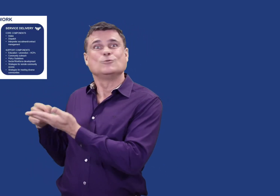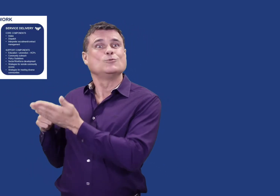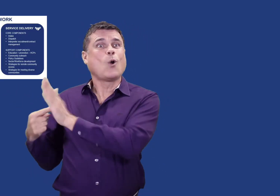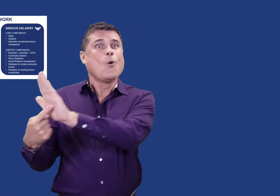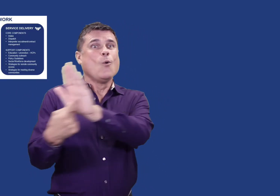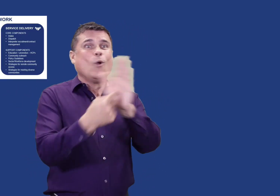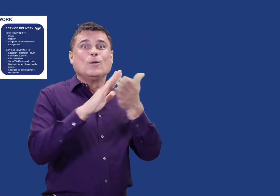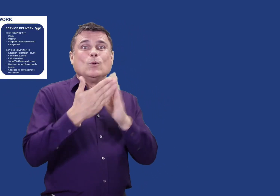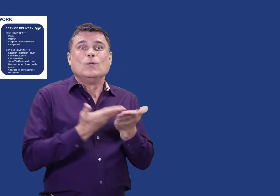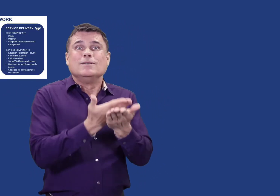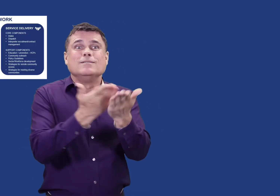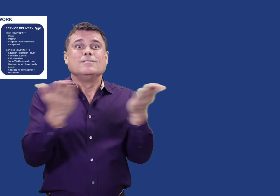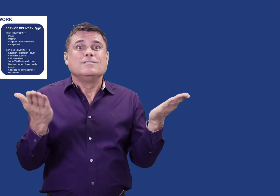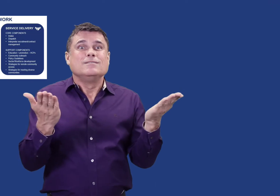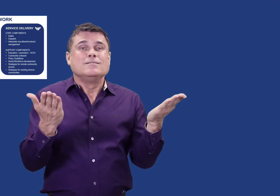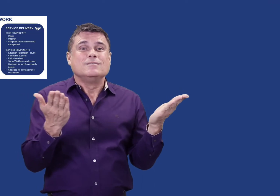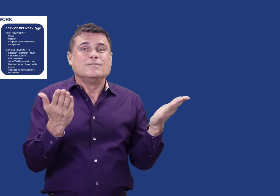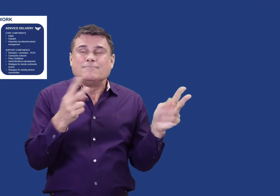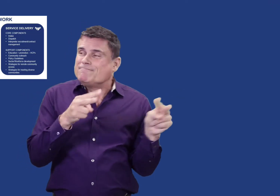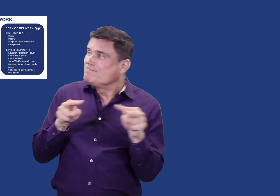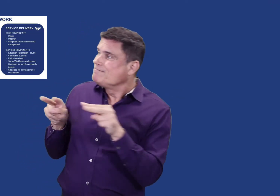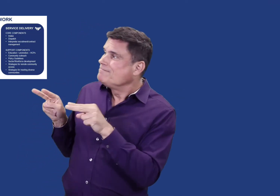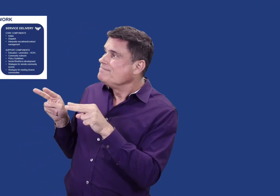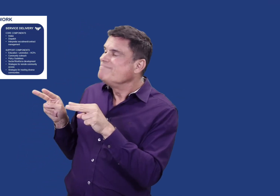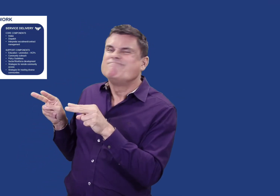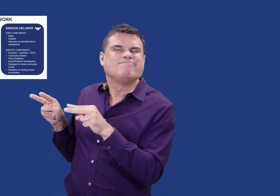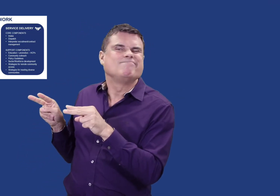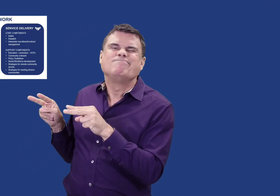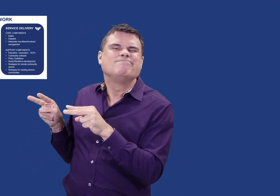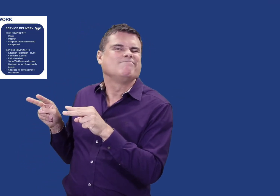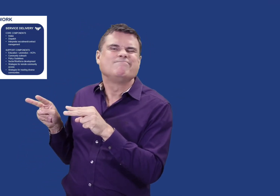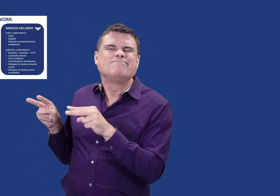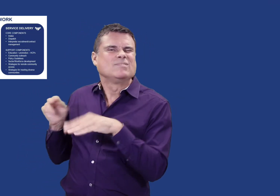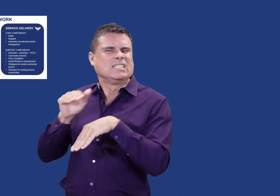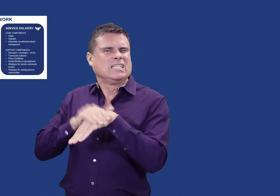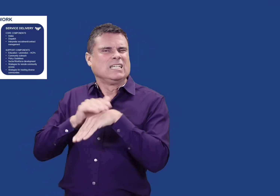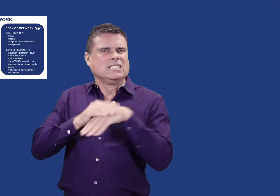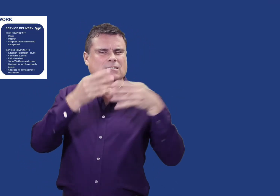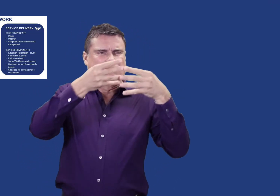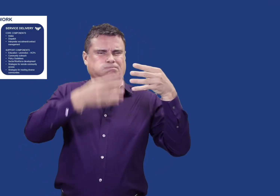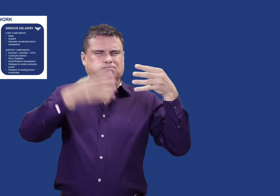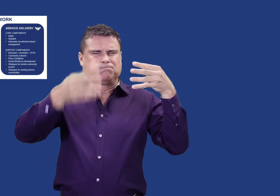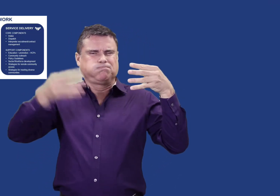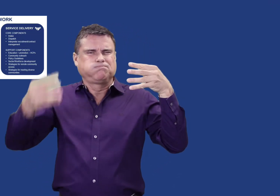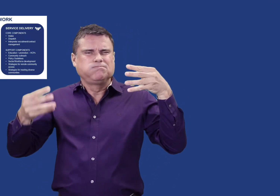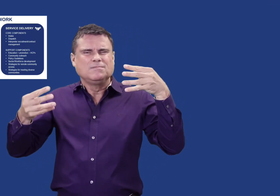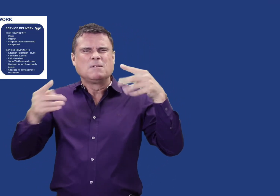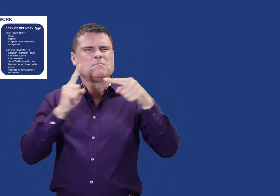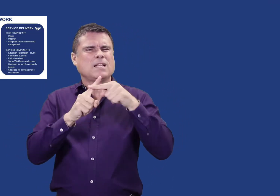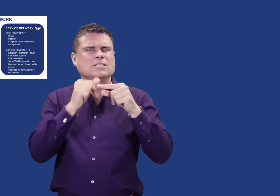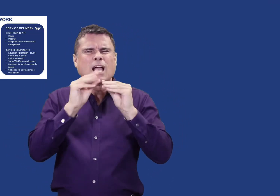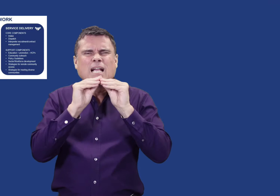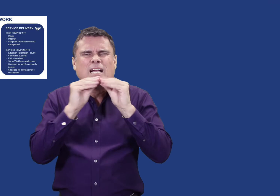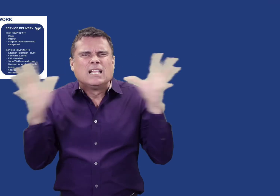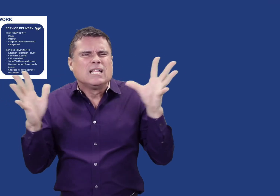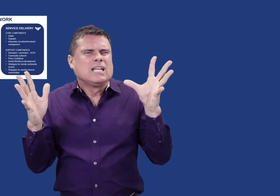AFTER RECEIVING INPUT AND SUBMISSIONS FROM COMMUNITY MEMBERS, THE FRAMEWORK NEEDED TO BE BETTER PRESENTED VISUALLY SO IT IS CLEARER,